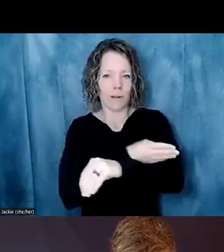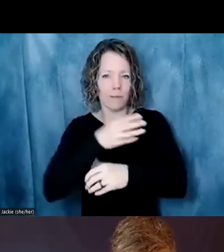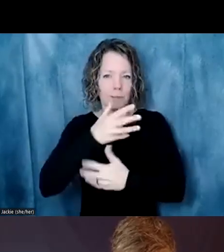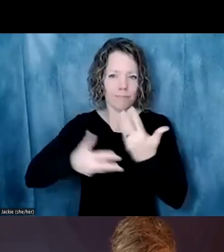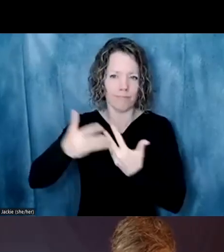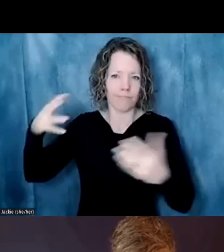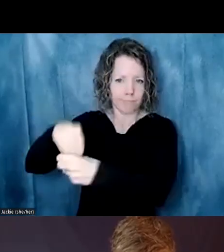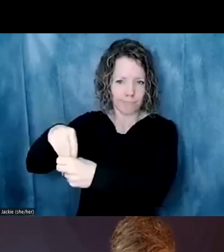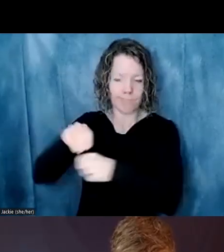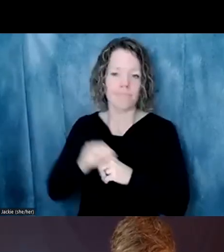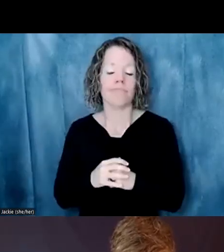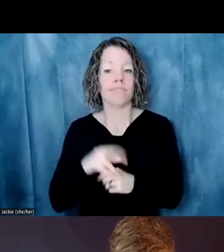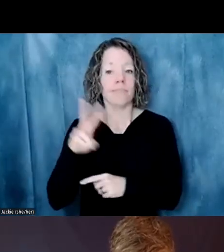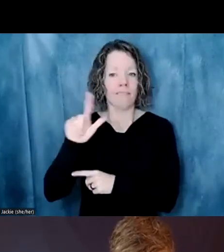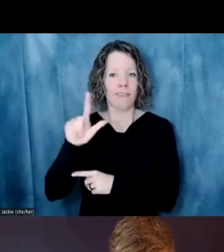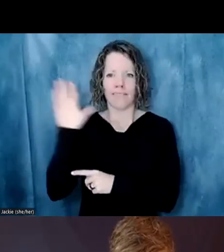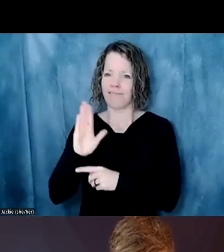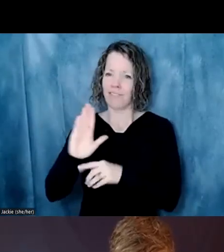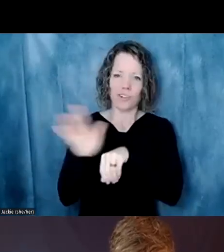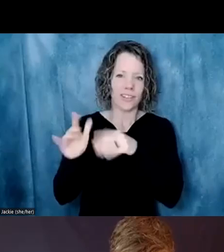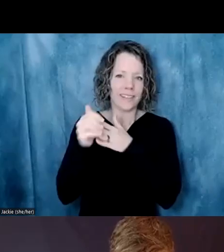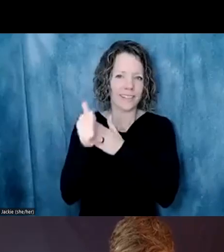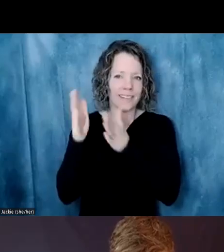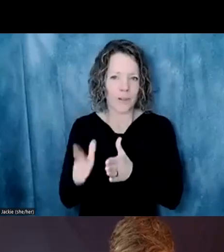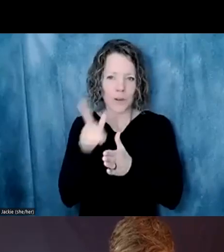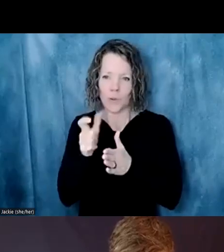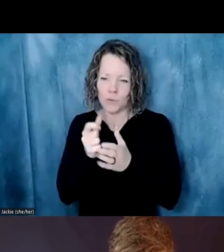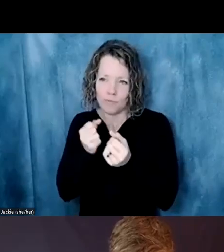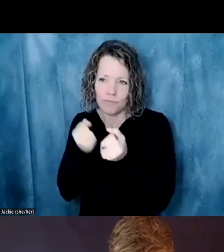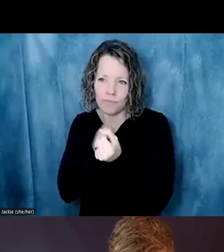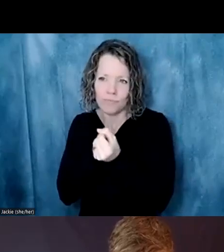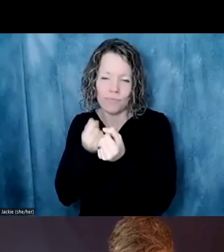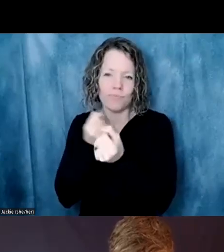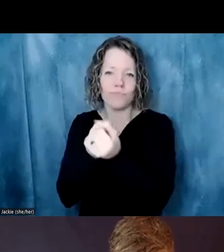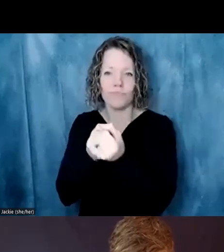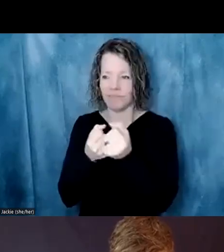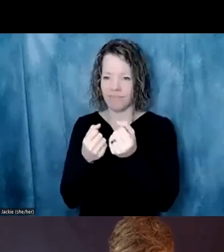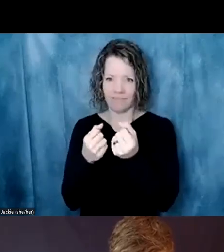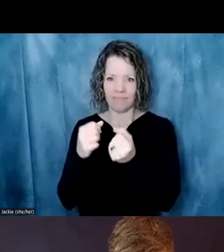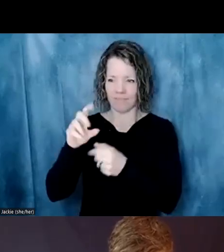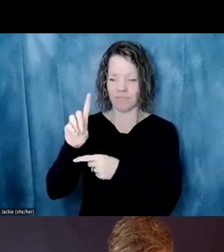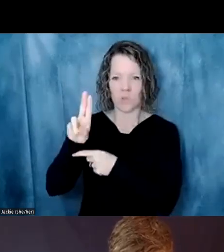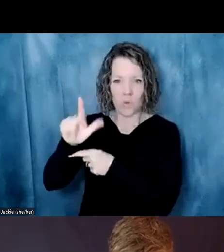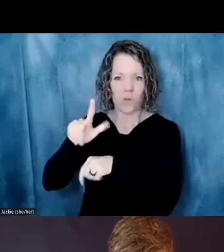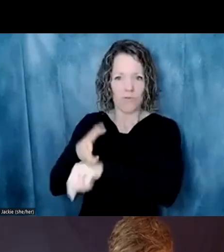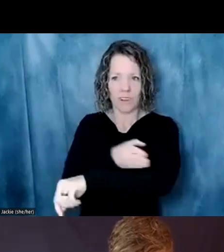Val was an early pioneer who championed the start of Dual Recovery Anonymous in Massachusetts. In